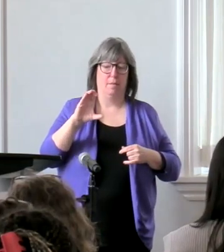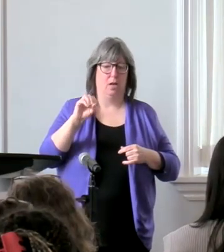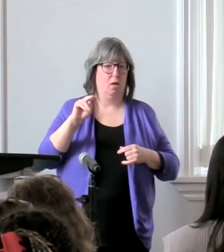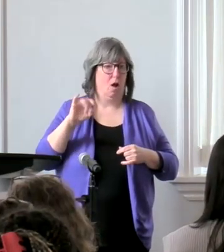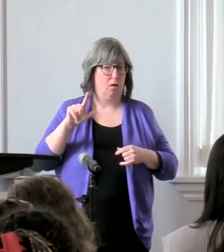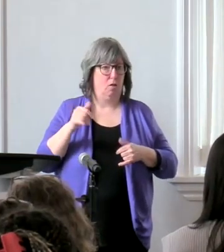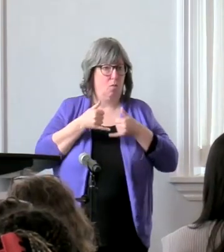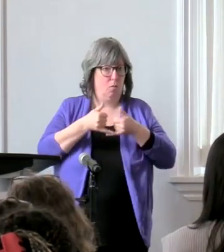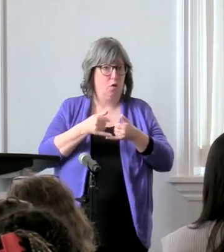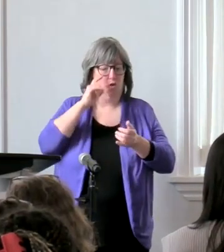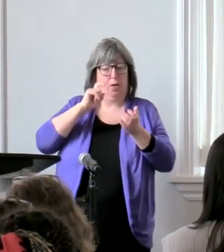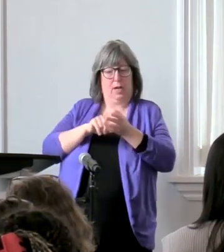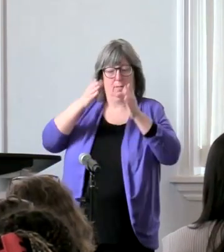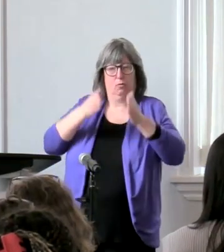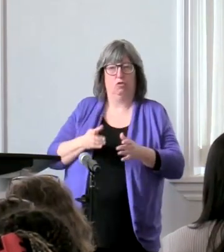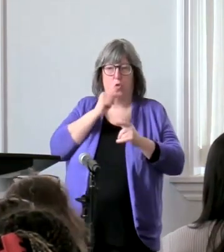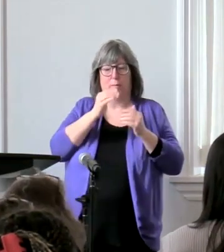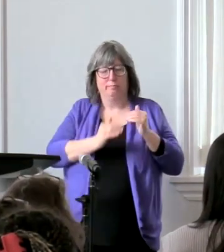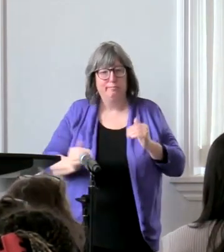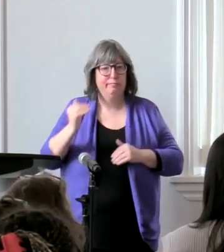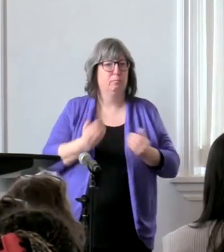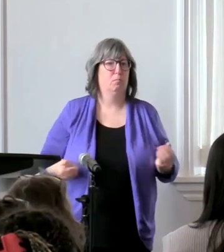Which is to recognize an individual who has gone above and beyond